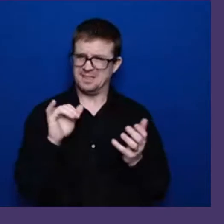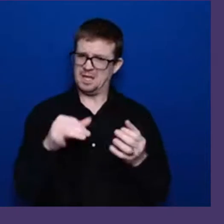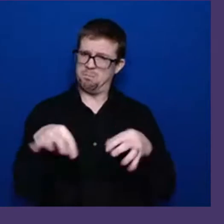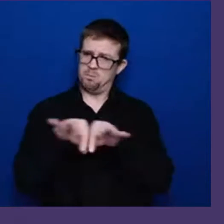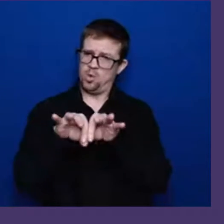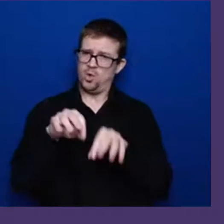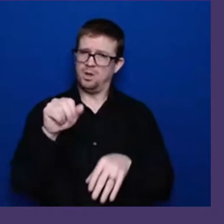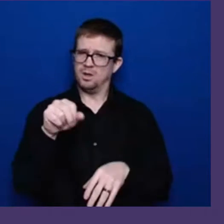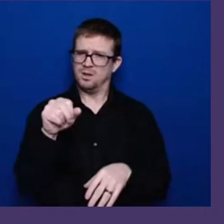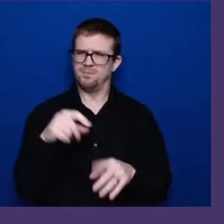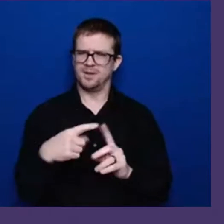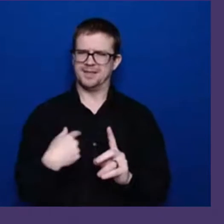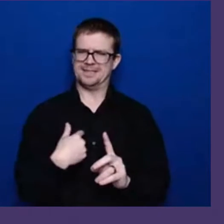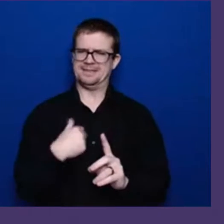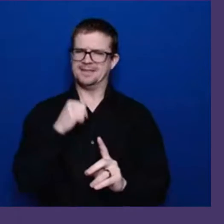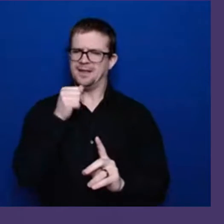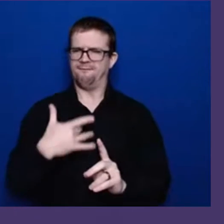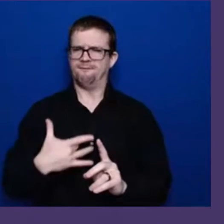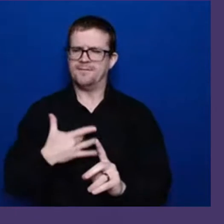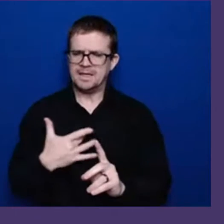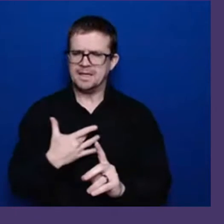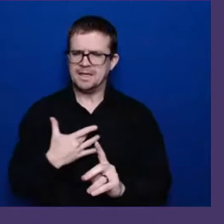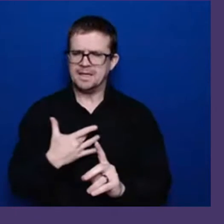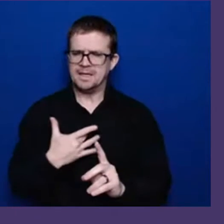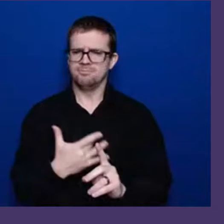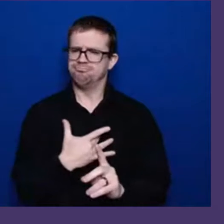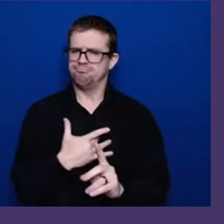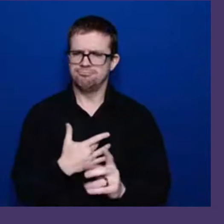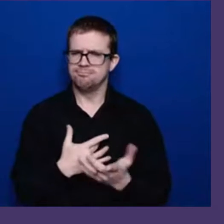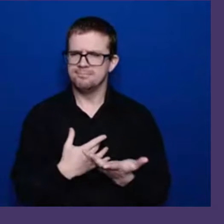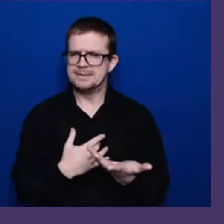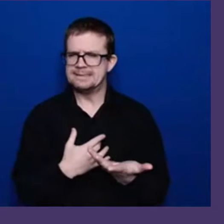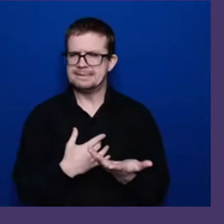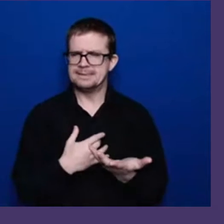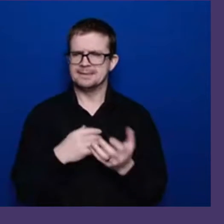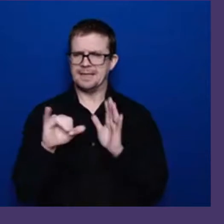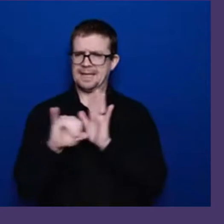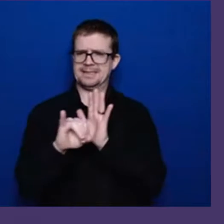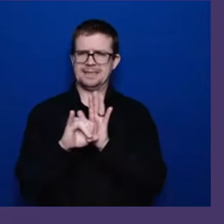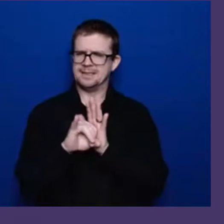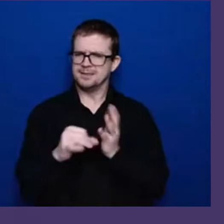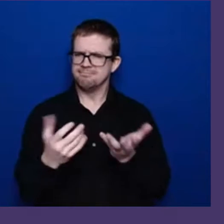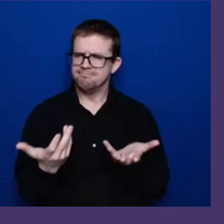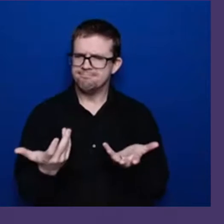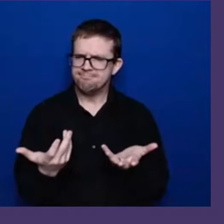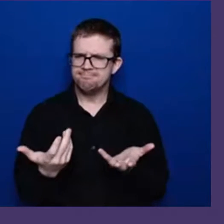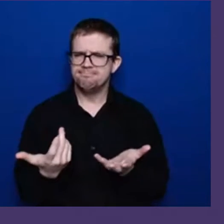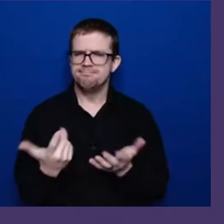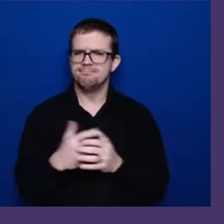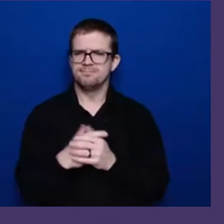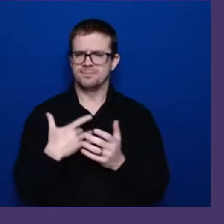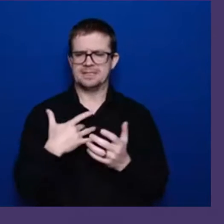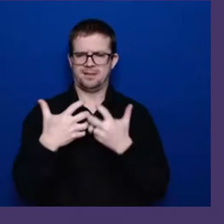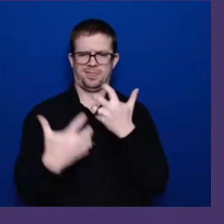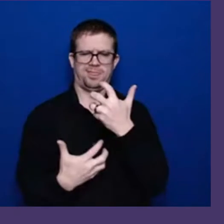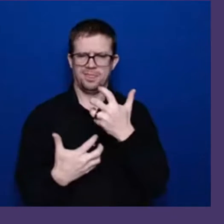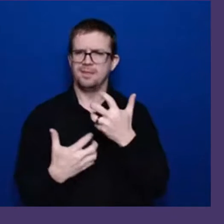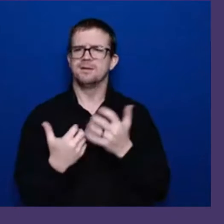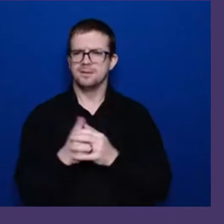culturally or in terms of an identity. It had a big impact on whether I saw disability as positive or not,